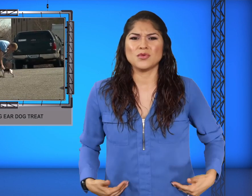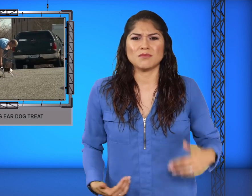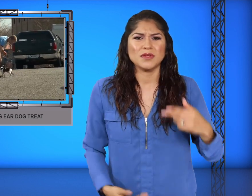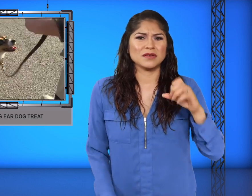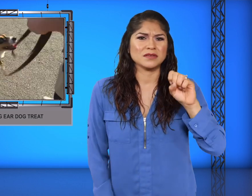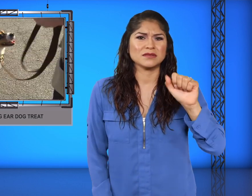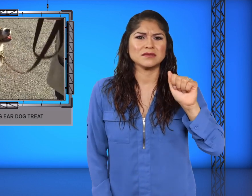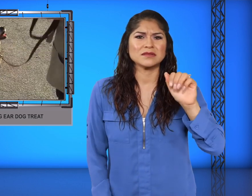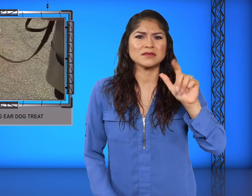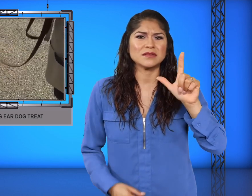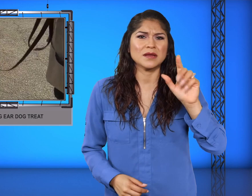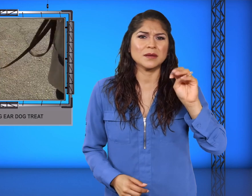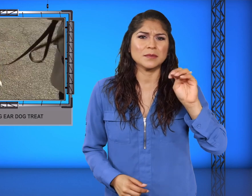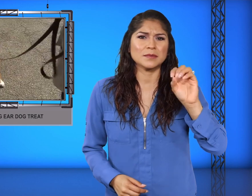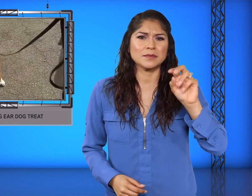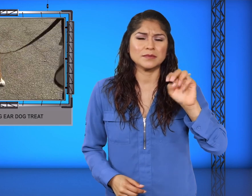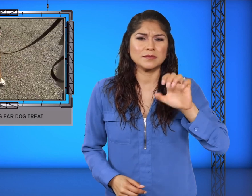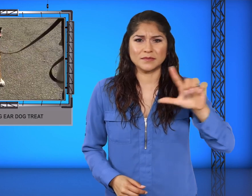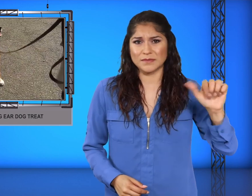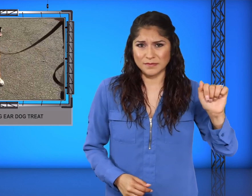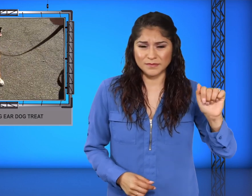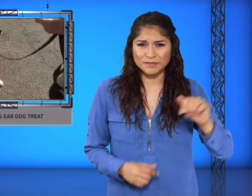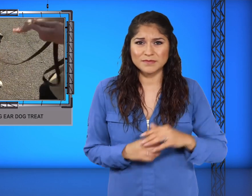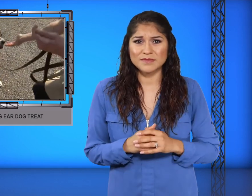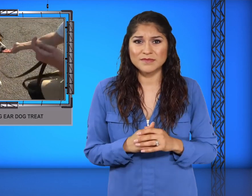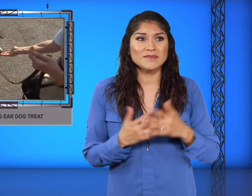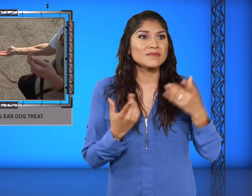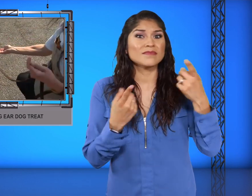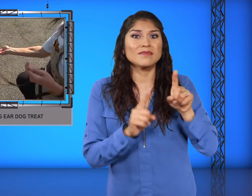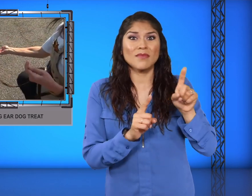infections connected to contact with pig ear pet treats.